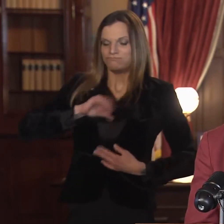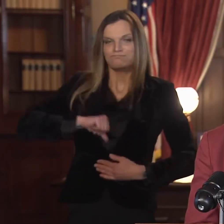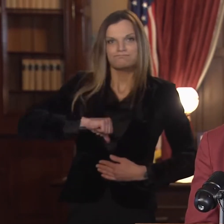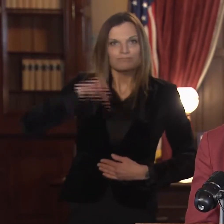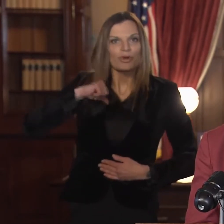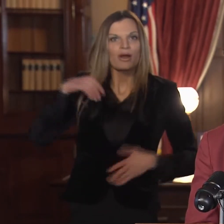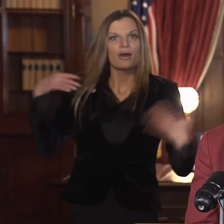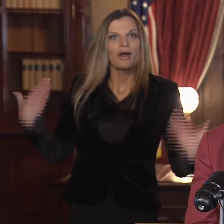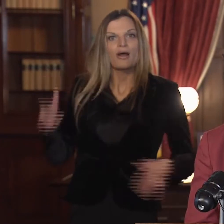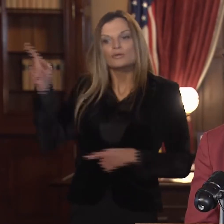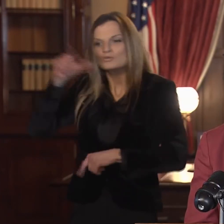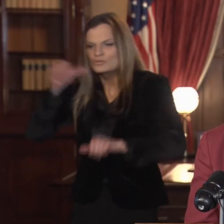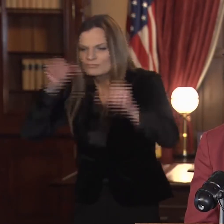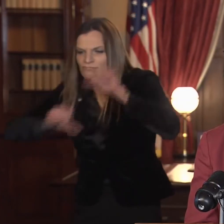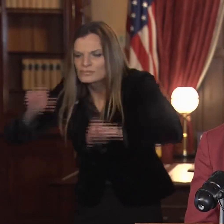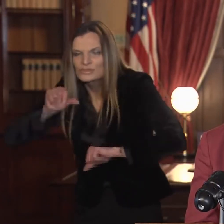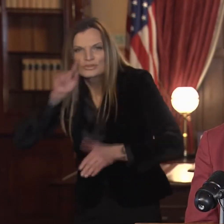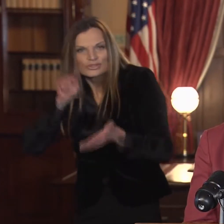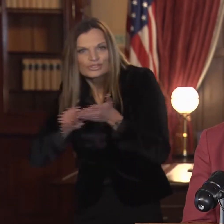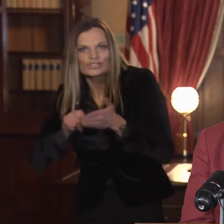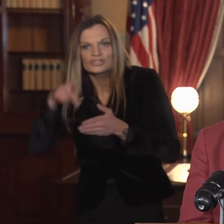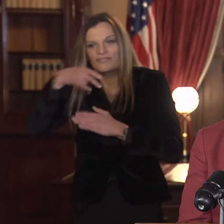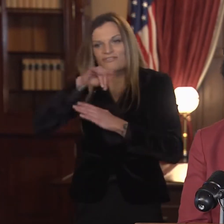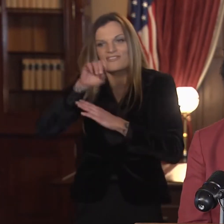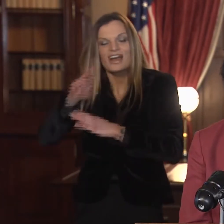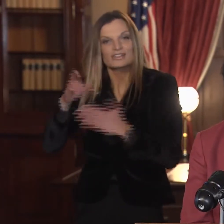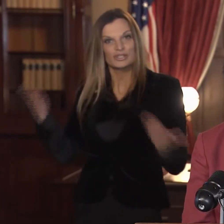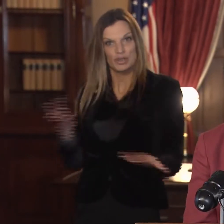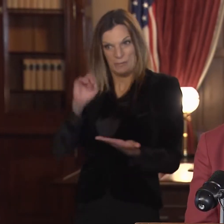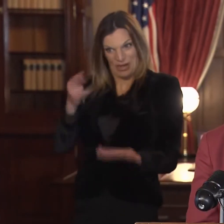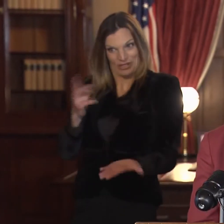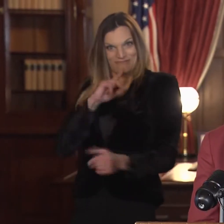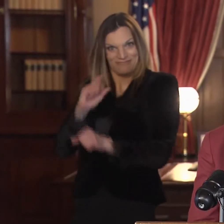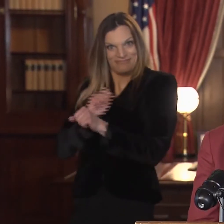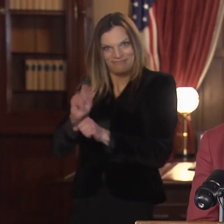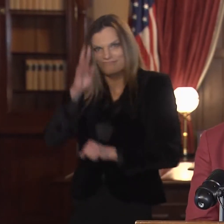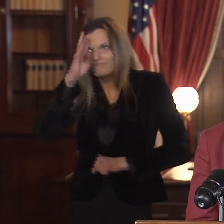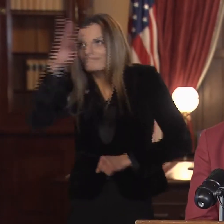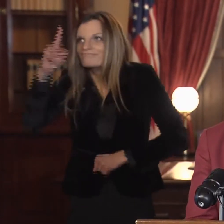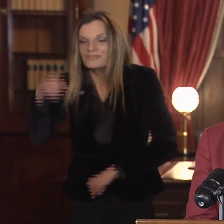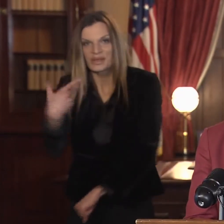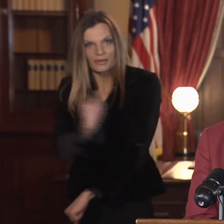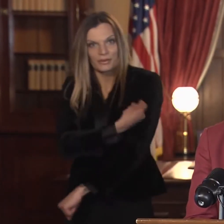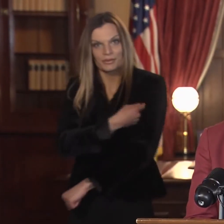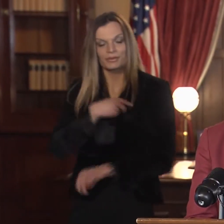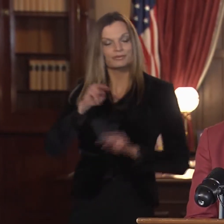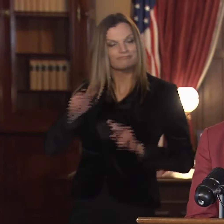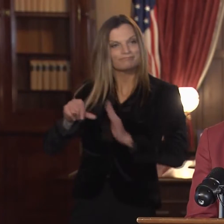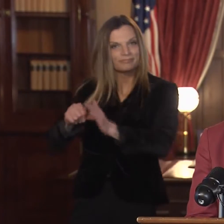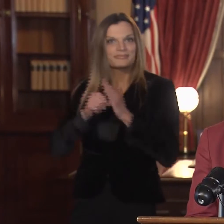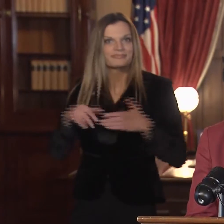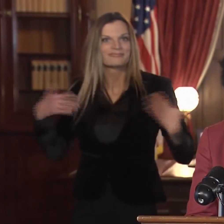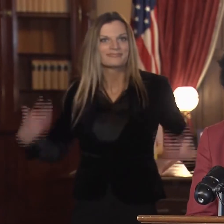PFIZER VACCINE ARRIVED AT MICHIGAN HOSPITALS. I'M SO PROUD OF THE SCIENTISTS AND RESEARCHERS AT PFIZER RIGHT